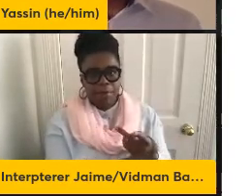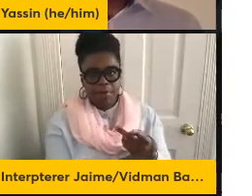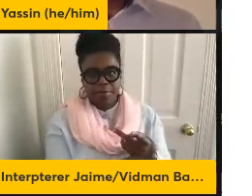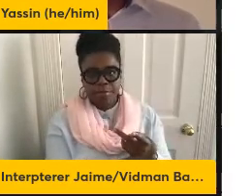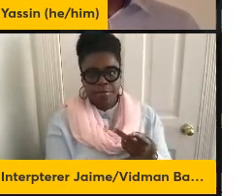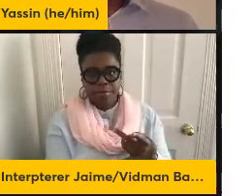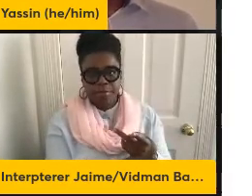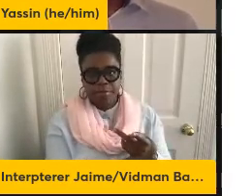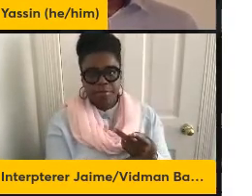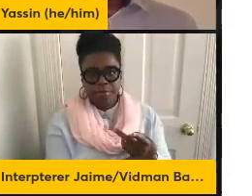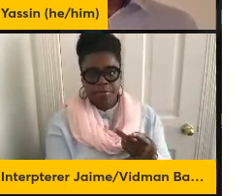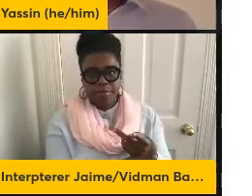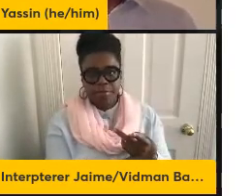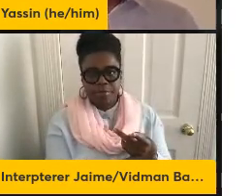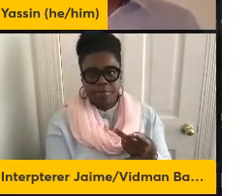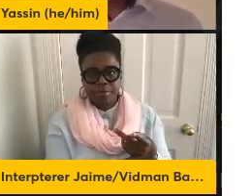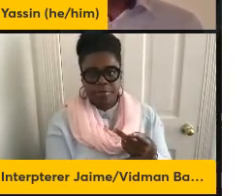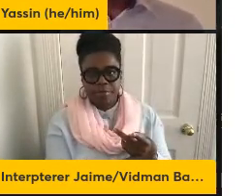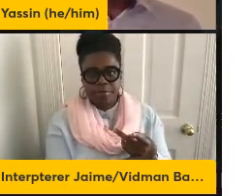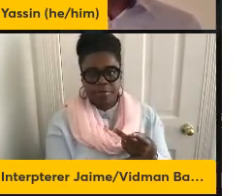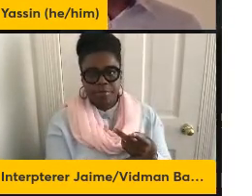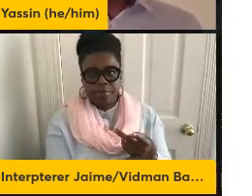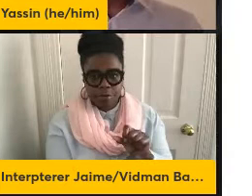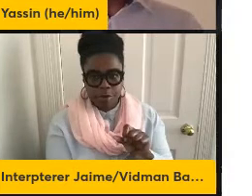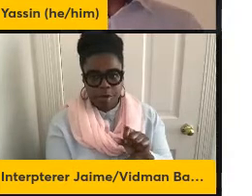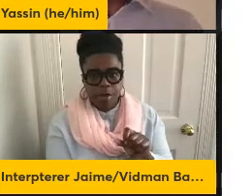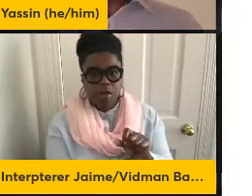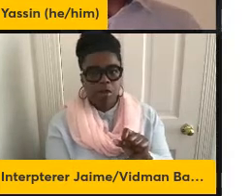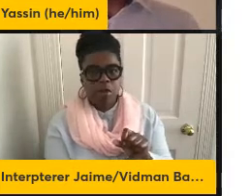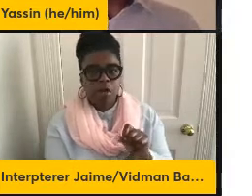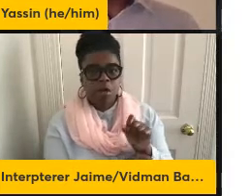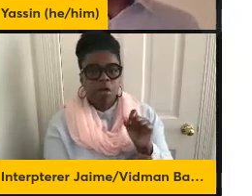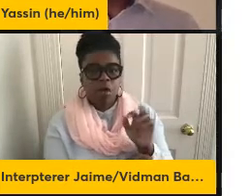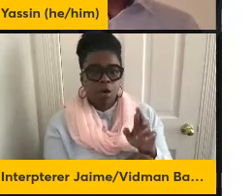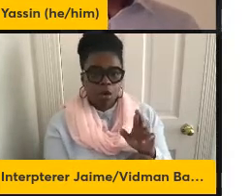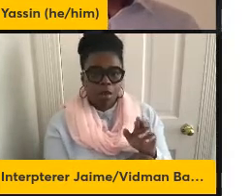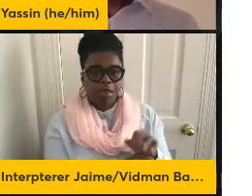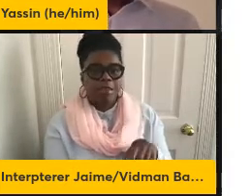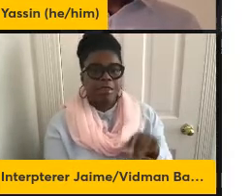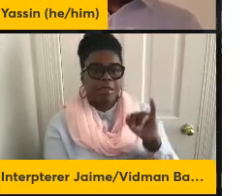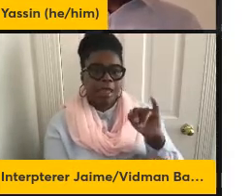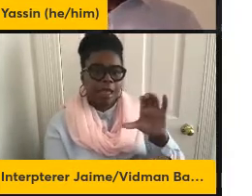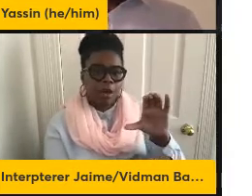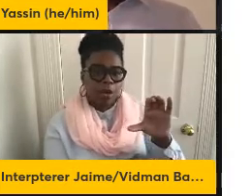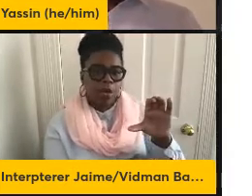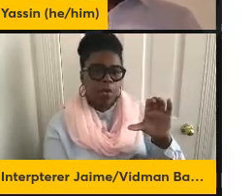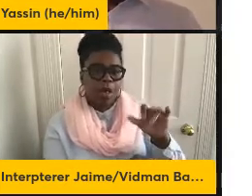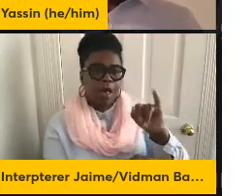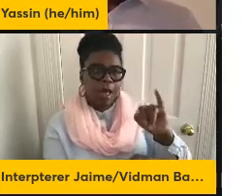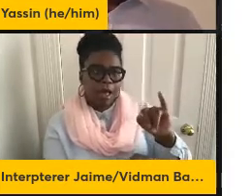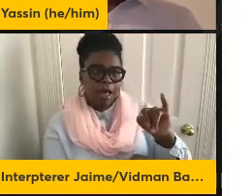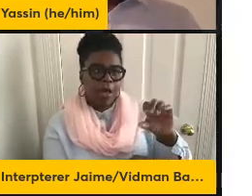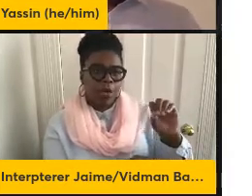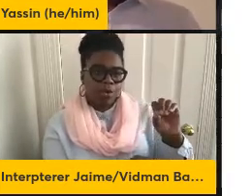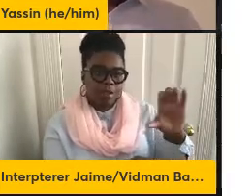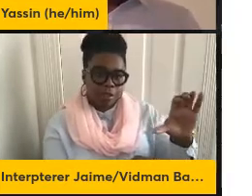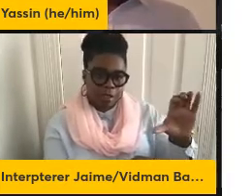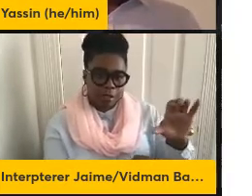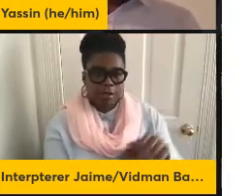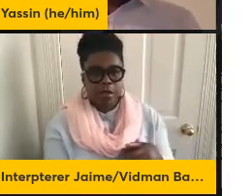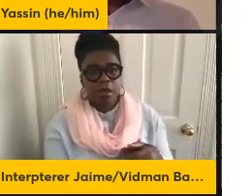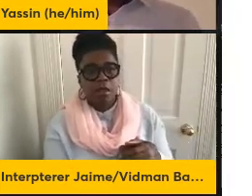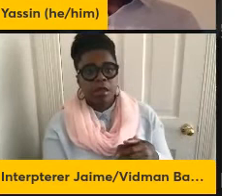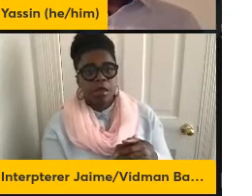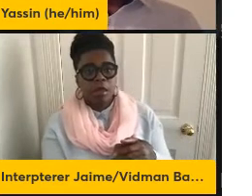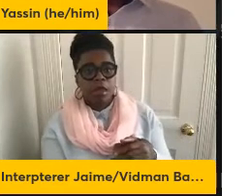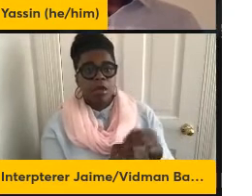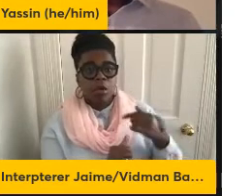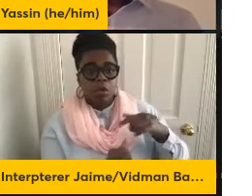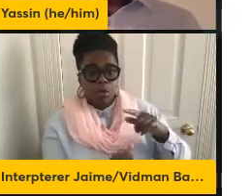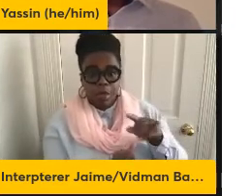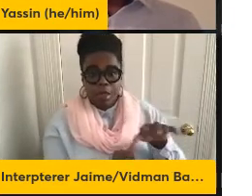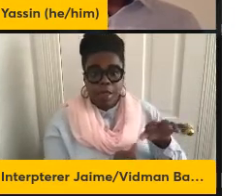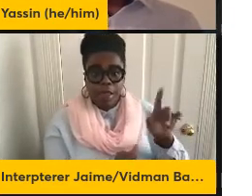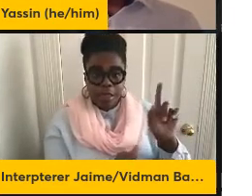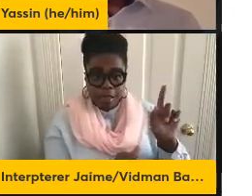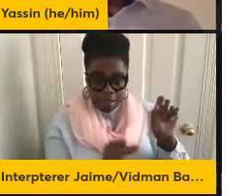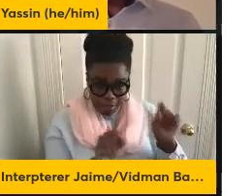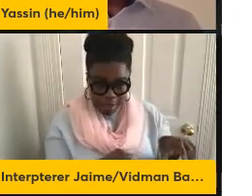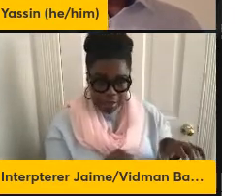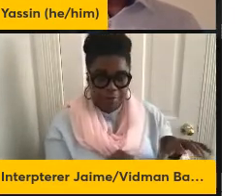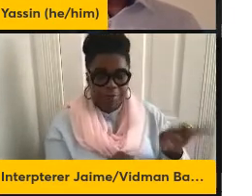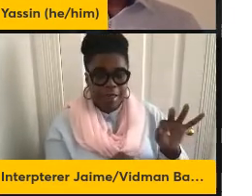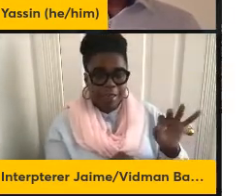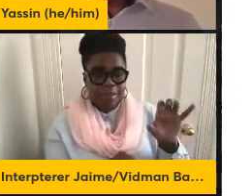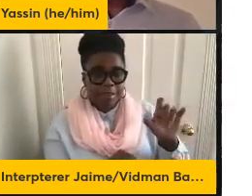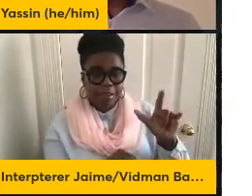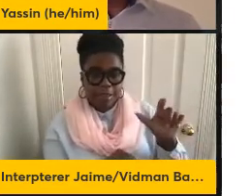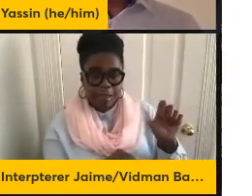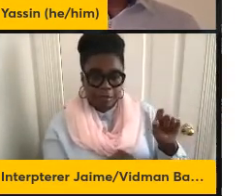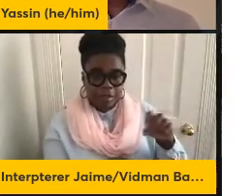actually confirming or suggesting that these are IOCs. So having shown that we can find these cells in the pancreas of mice. The